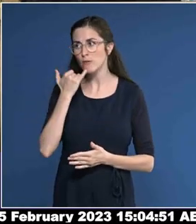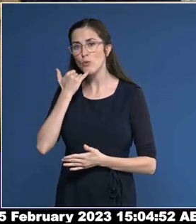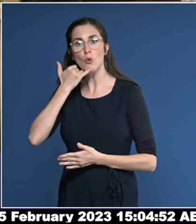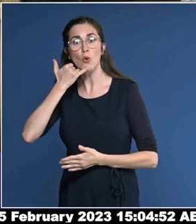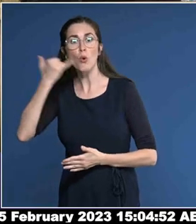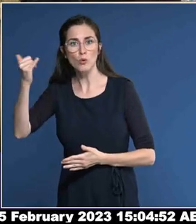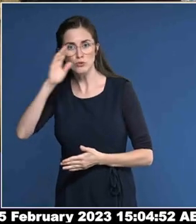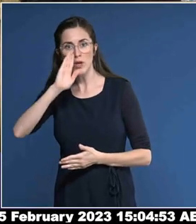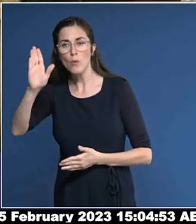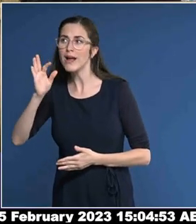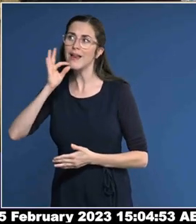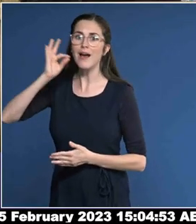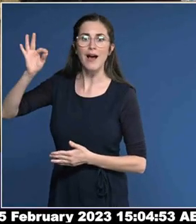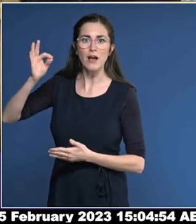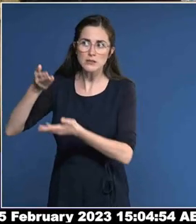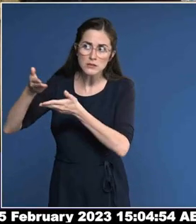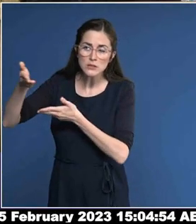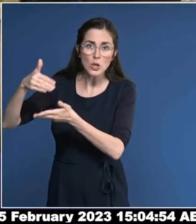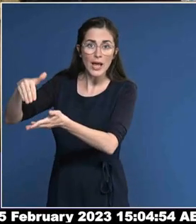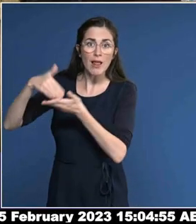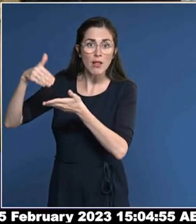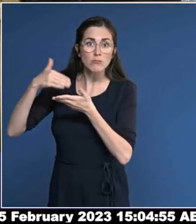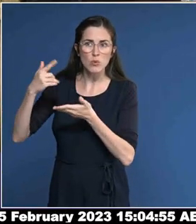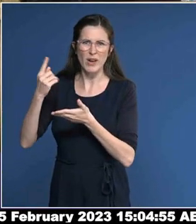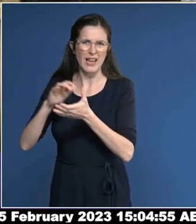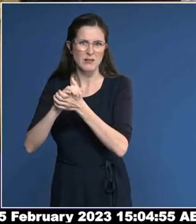and have a conversation with an expert in that space to assist.